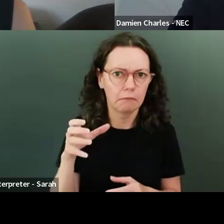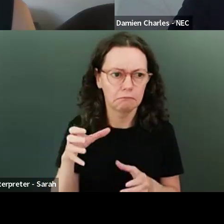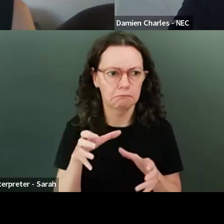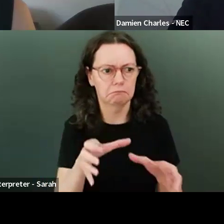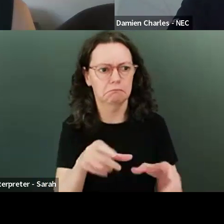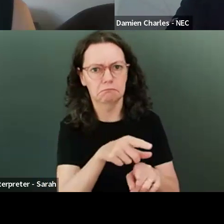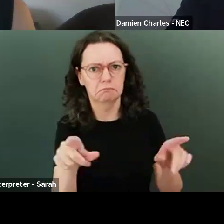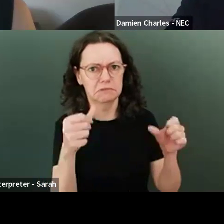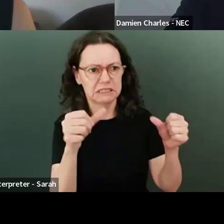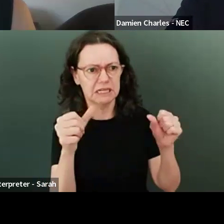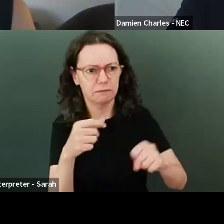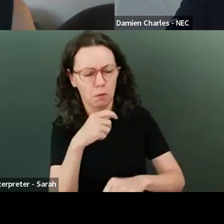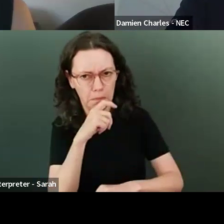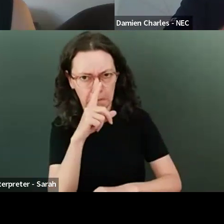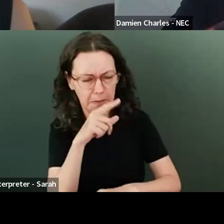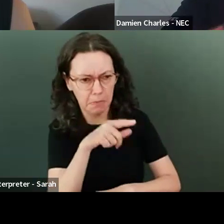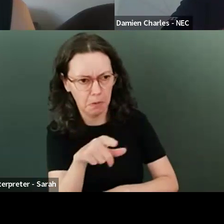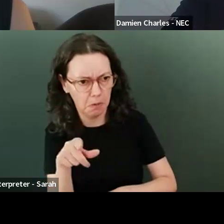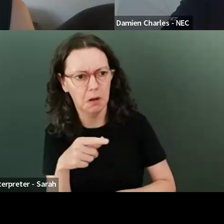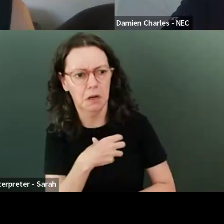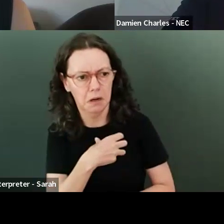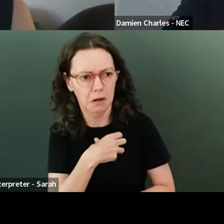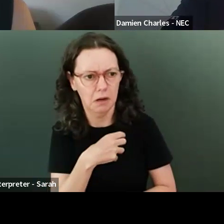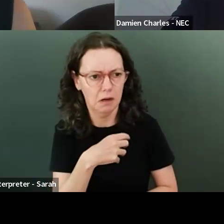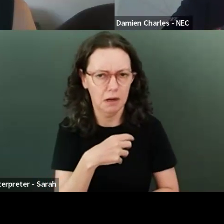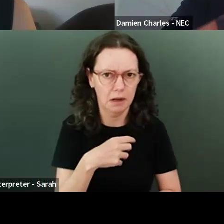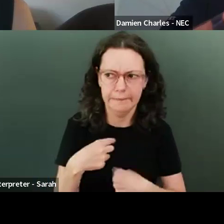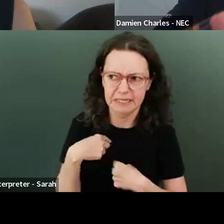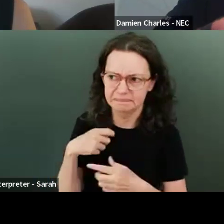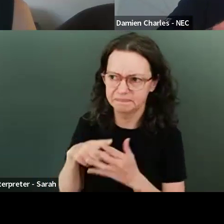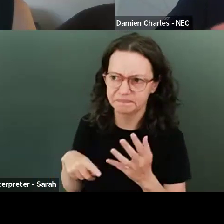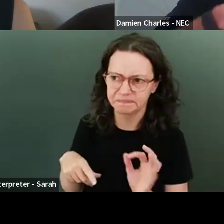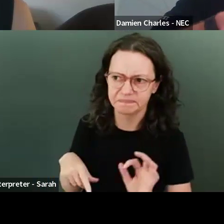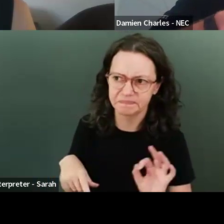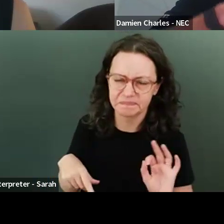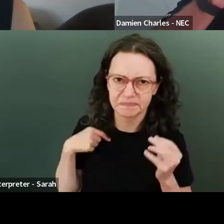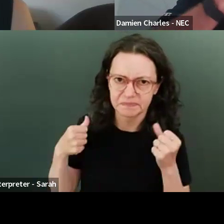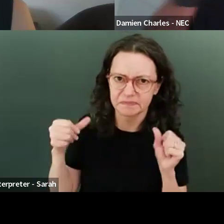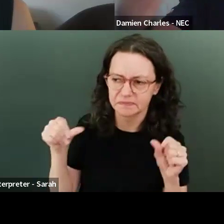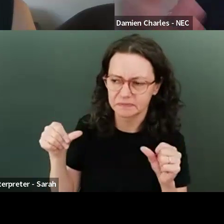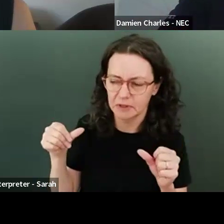success and then he's learned through his disability that's more important about what's internal and you know and